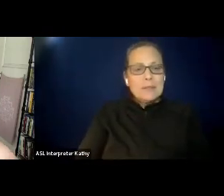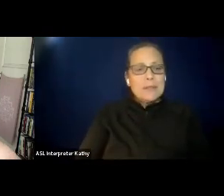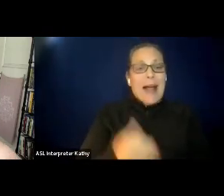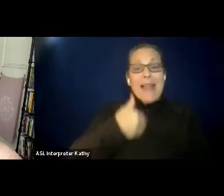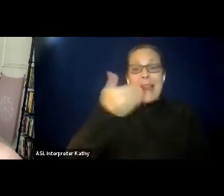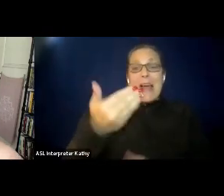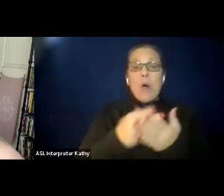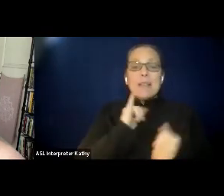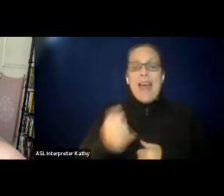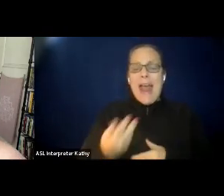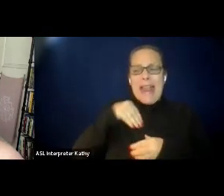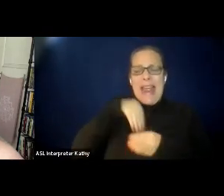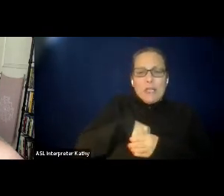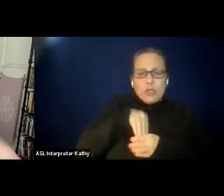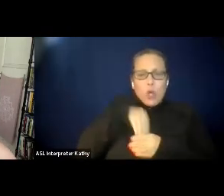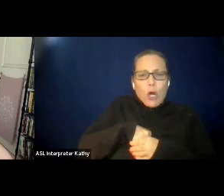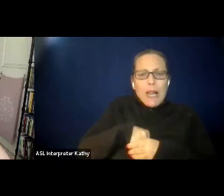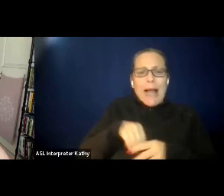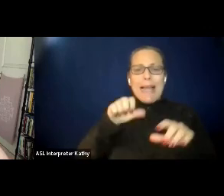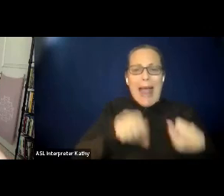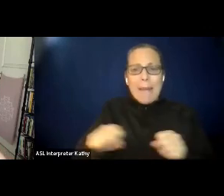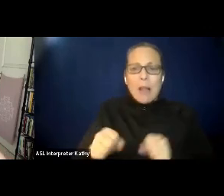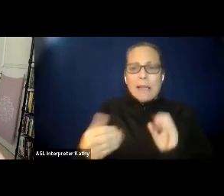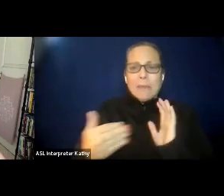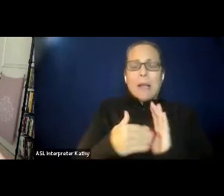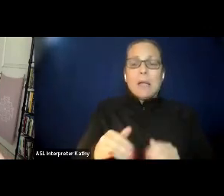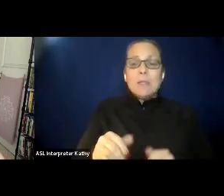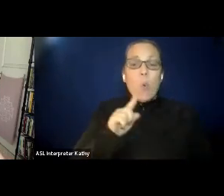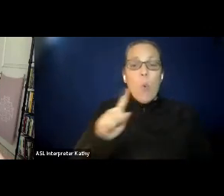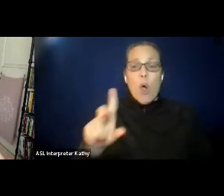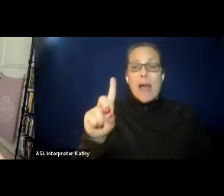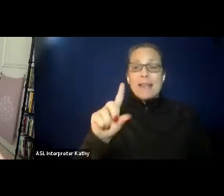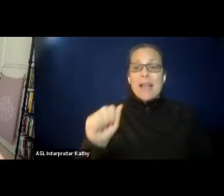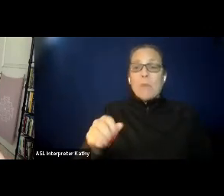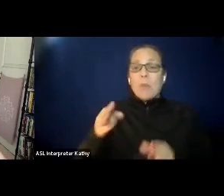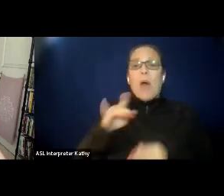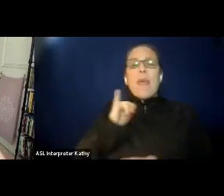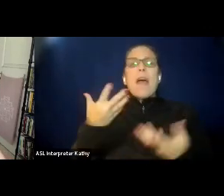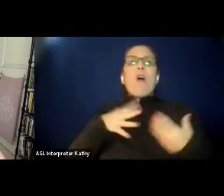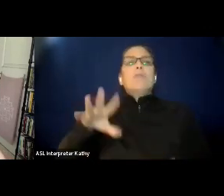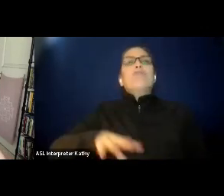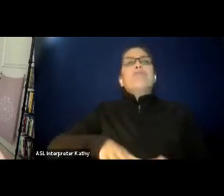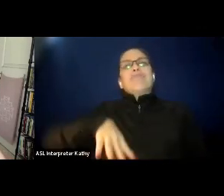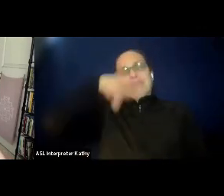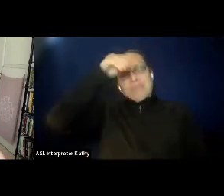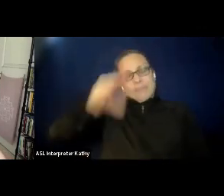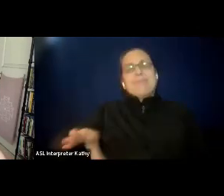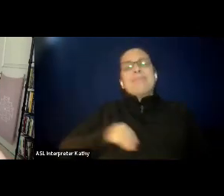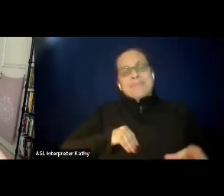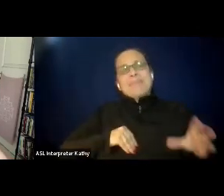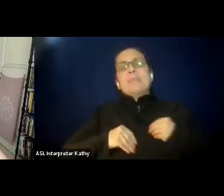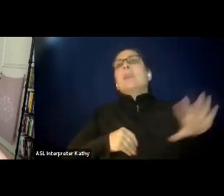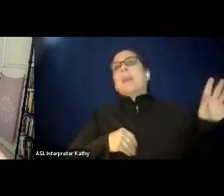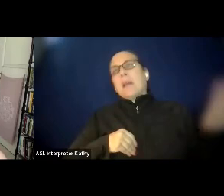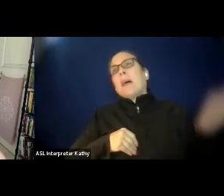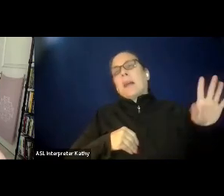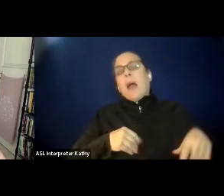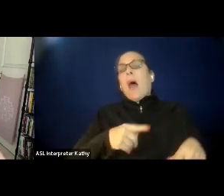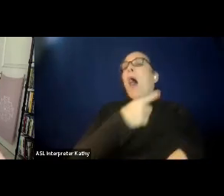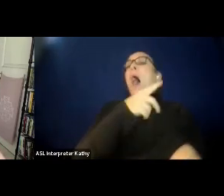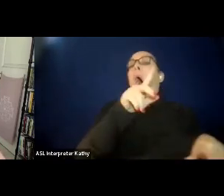younger than they are. And the next piece is about internalized ableism. So this is a disabled person's